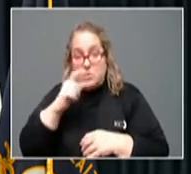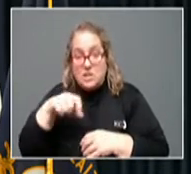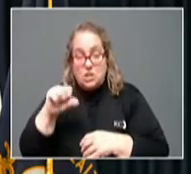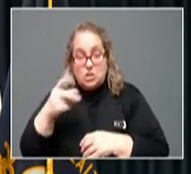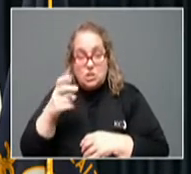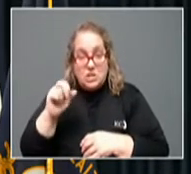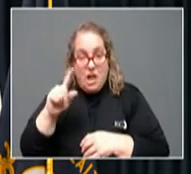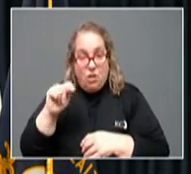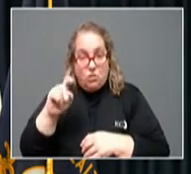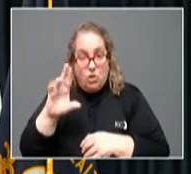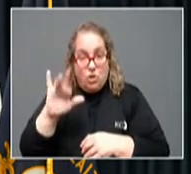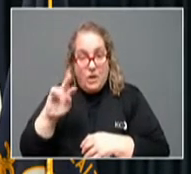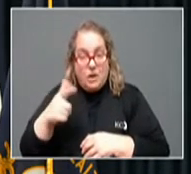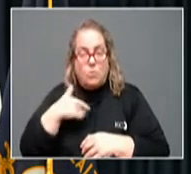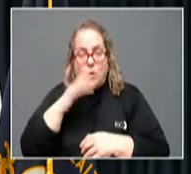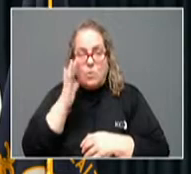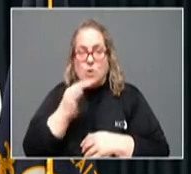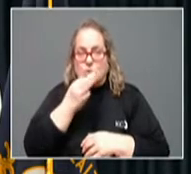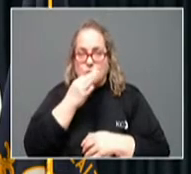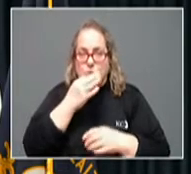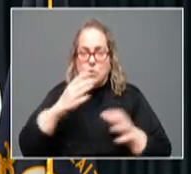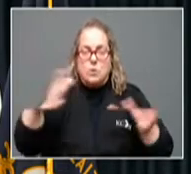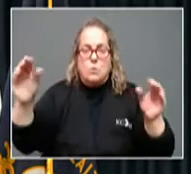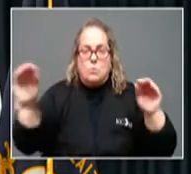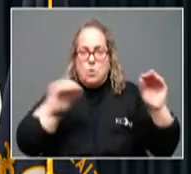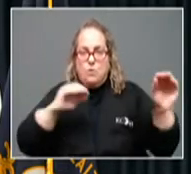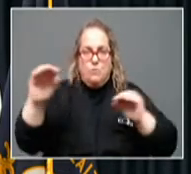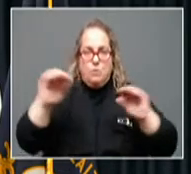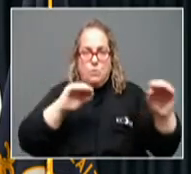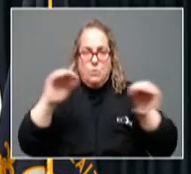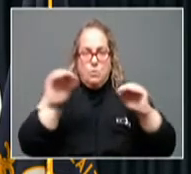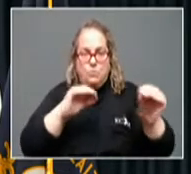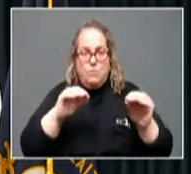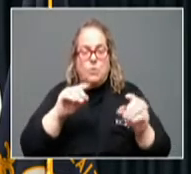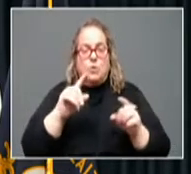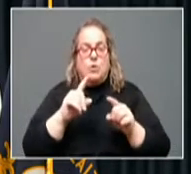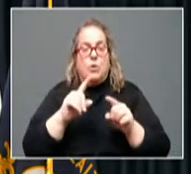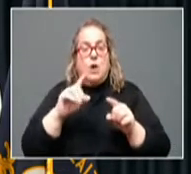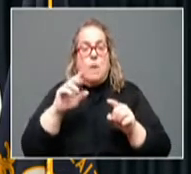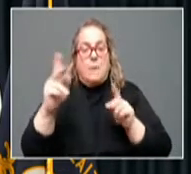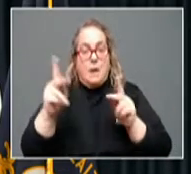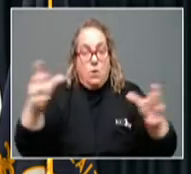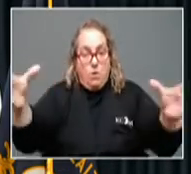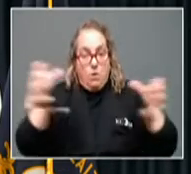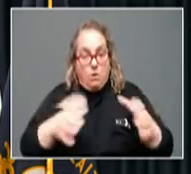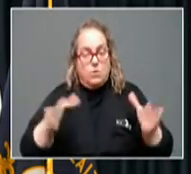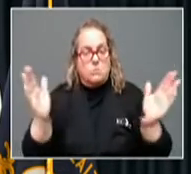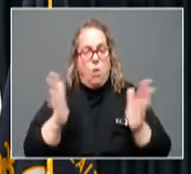these guests into a smaller number of parks by transitioning individuals both